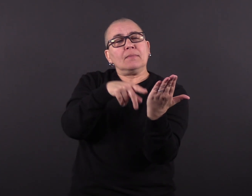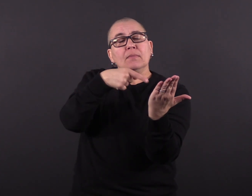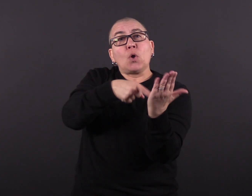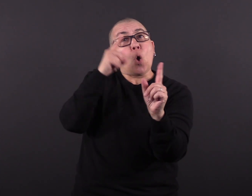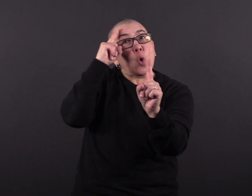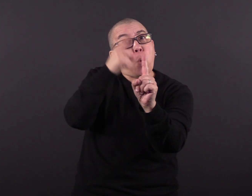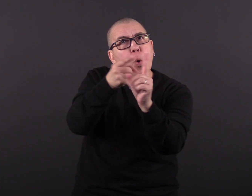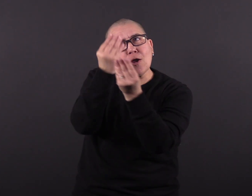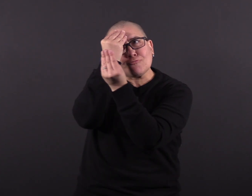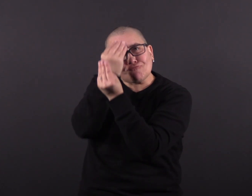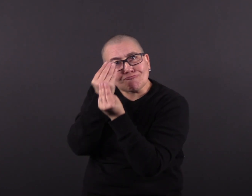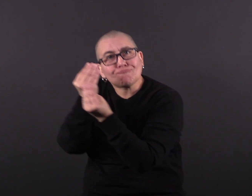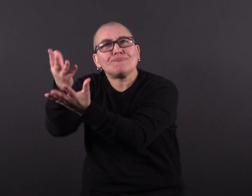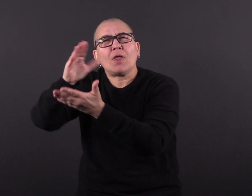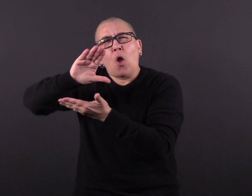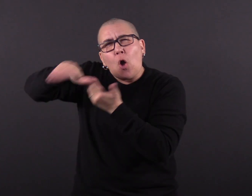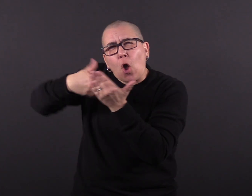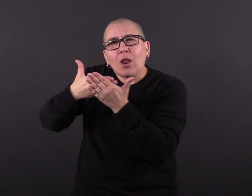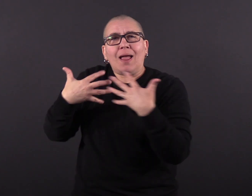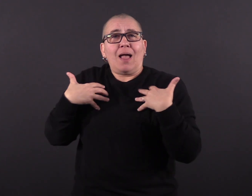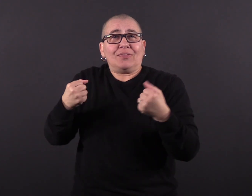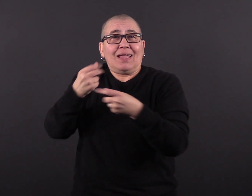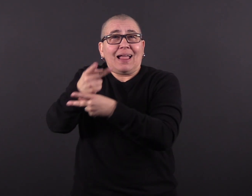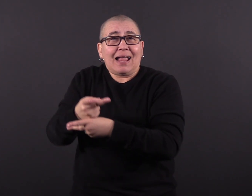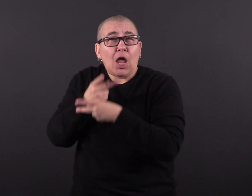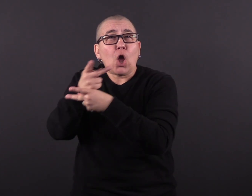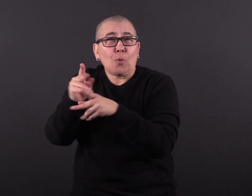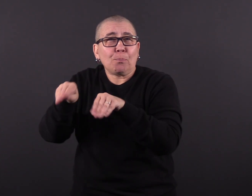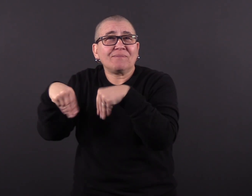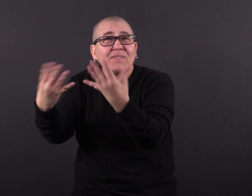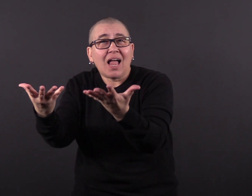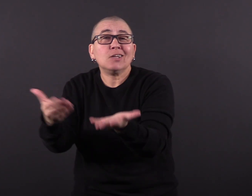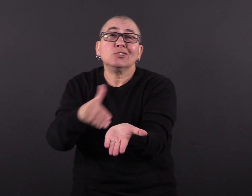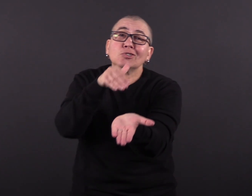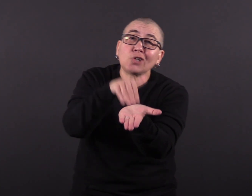A POLST form tells all health care providers during a medical